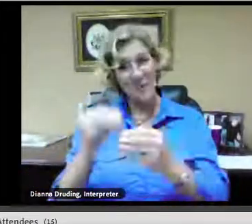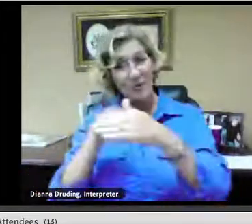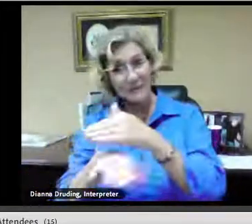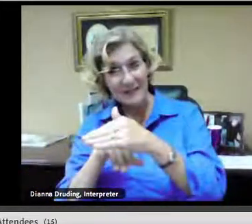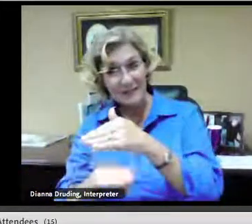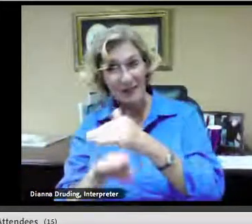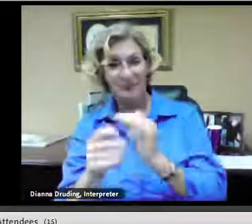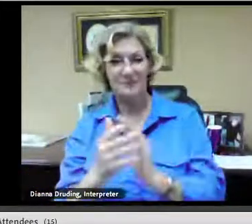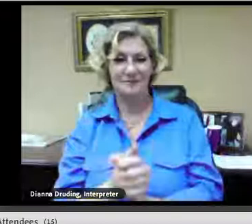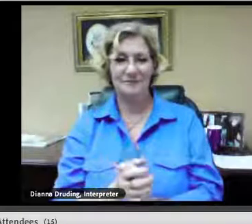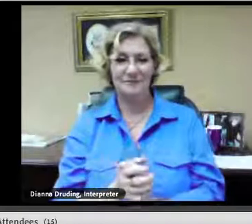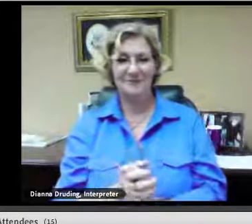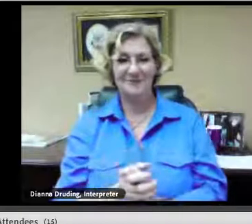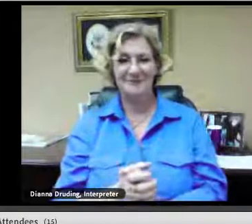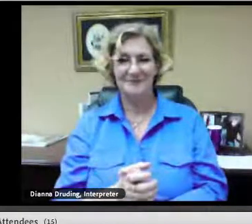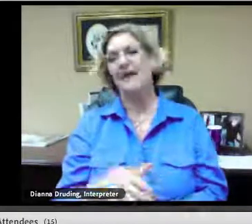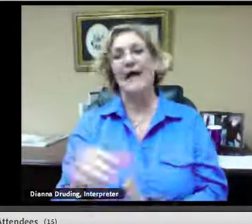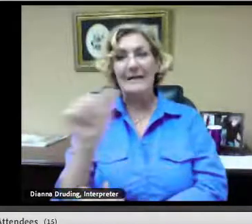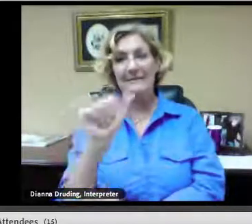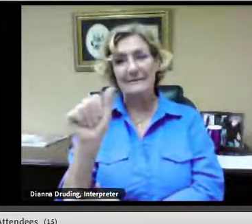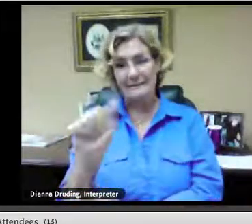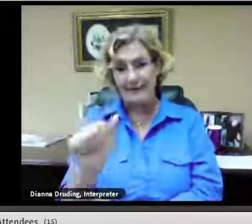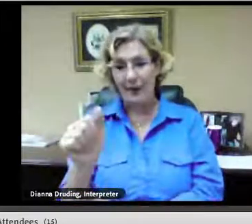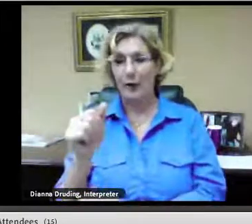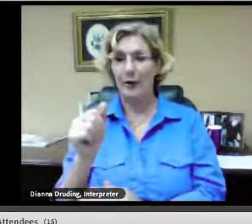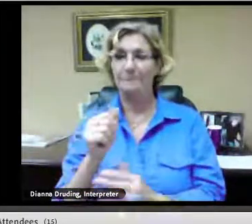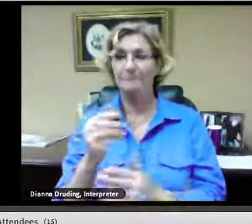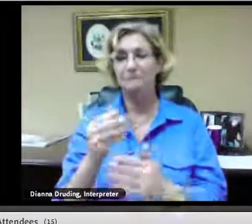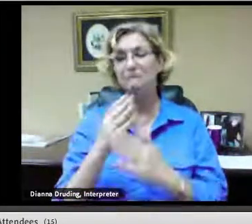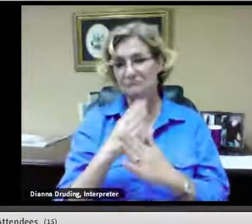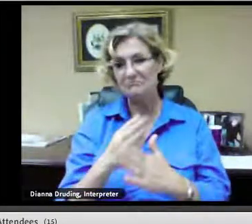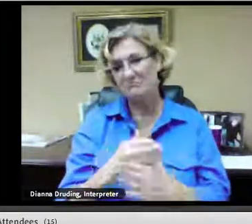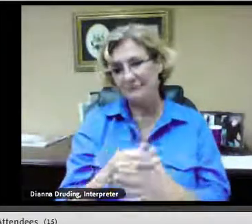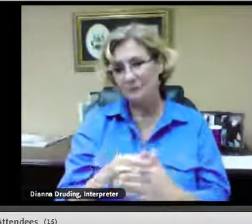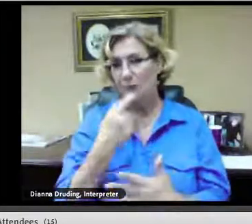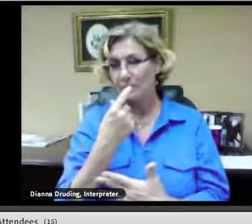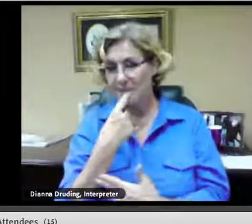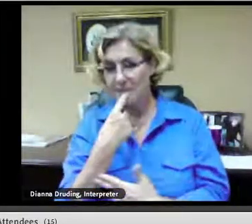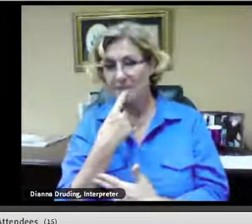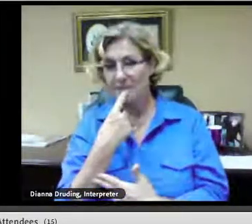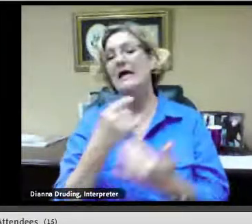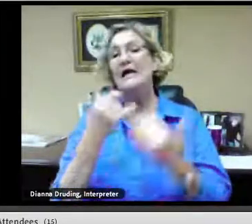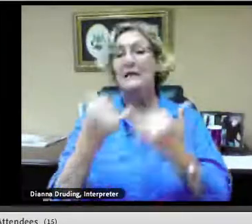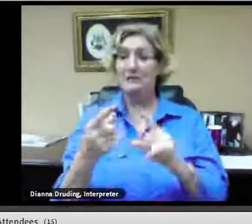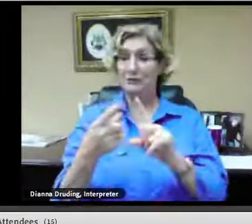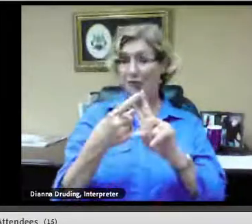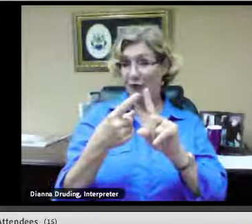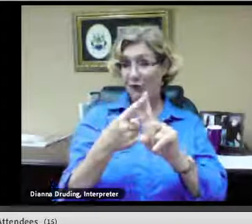So as Aaron briefly mentioned, this is the first webinar,